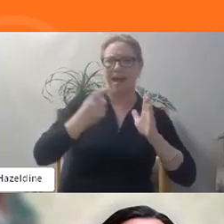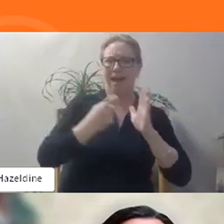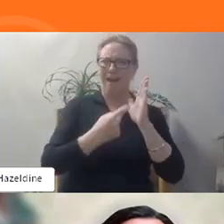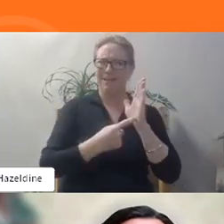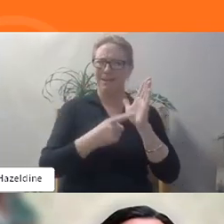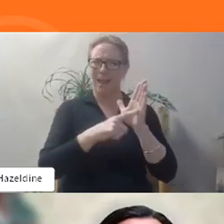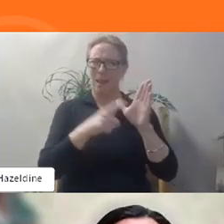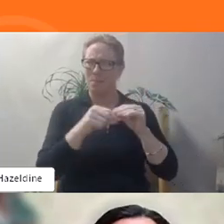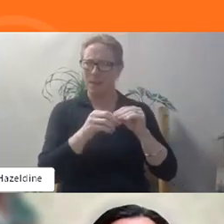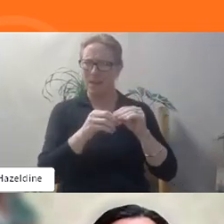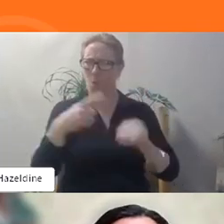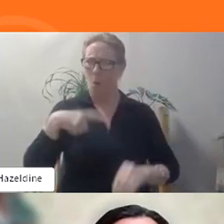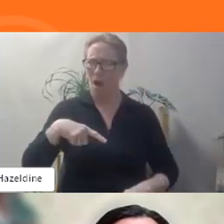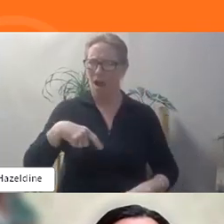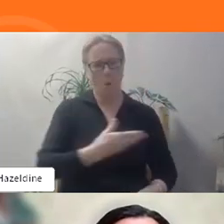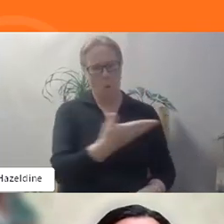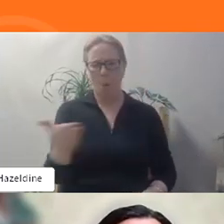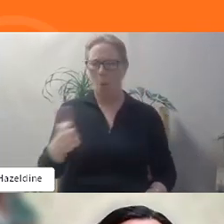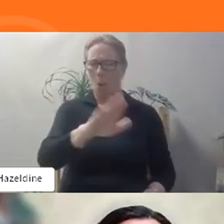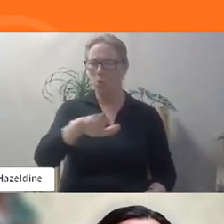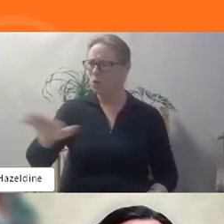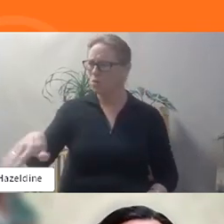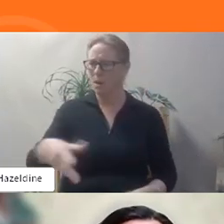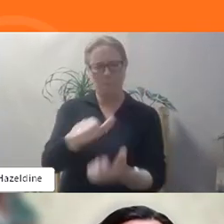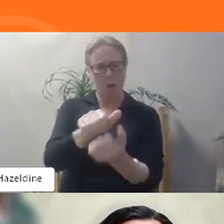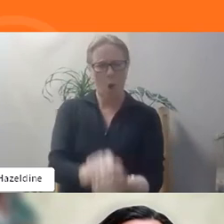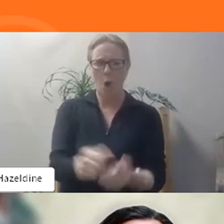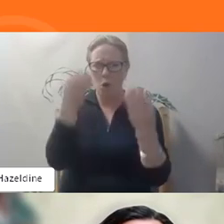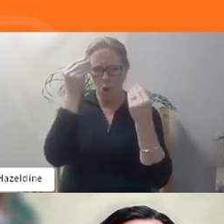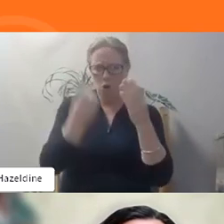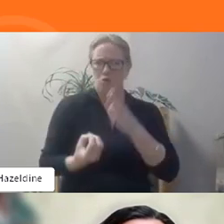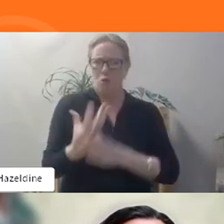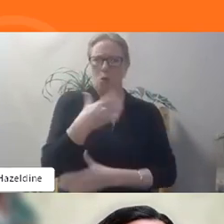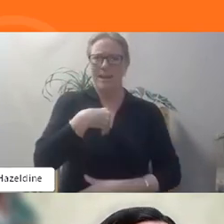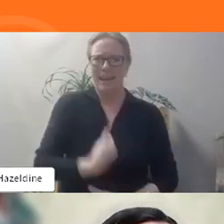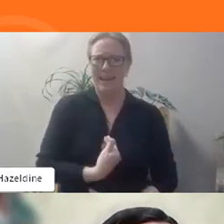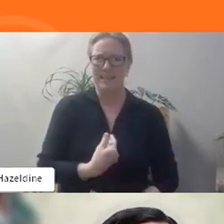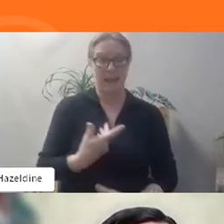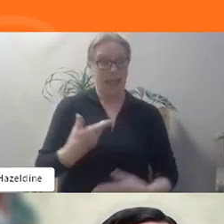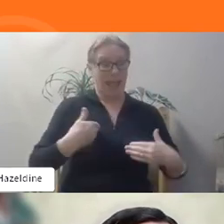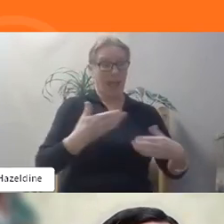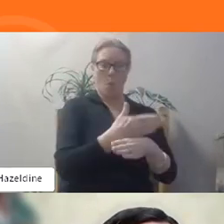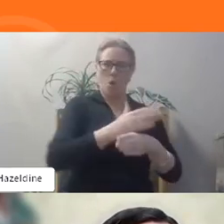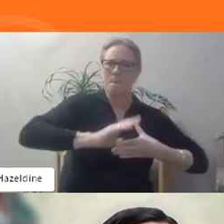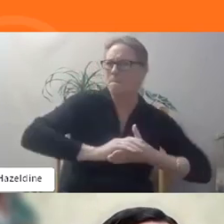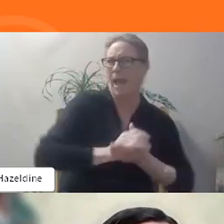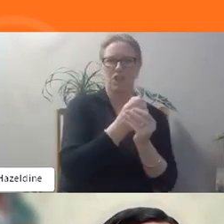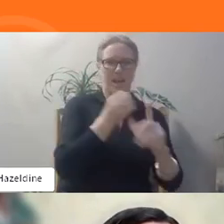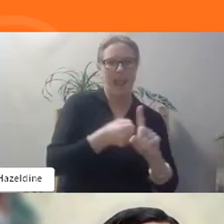all kids need to a chance to belong, learn and grow in school. In our work we are passionate advocates for our learners and we work hard